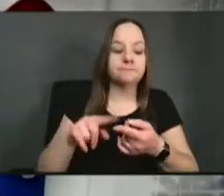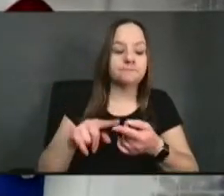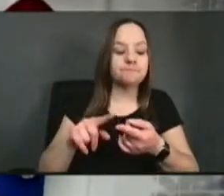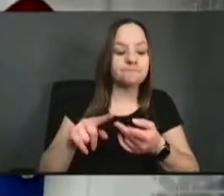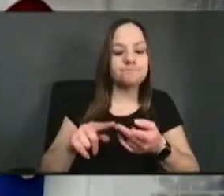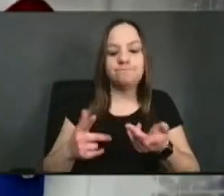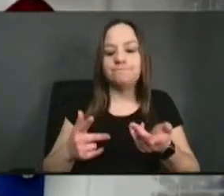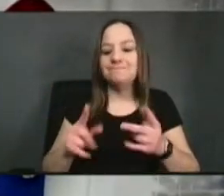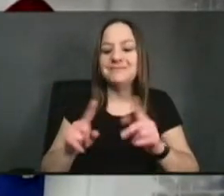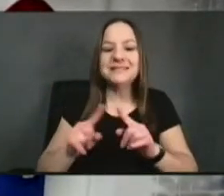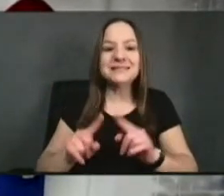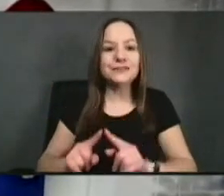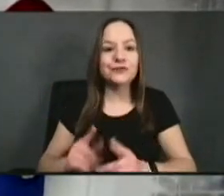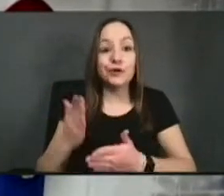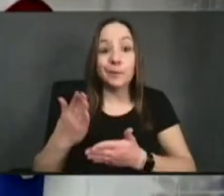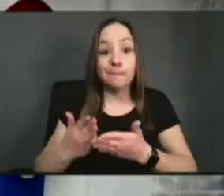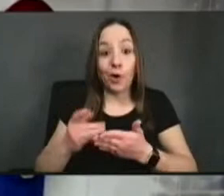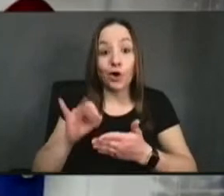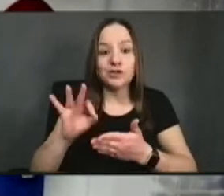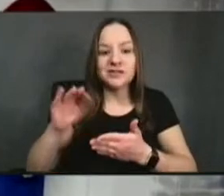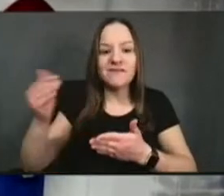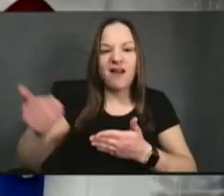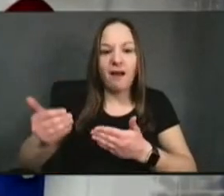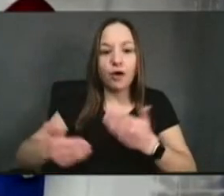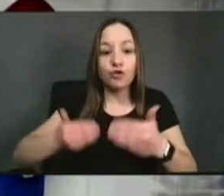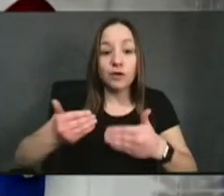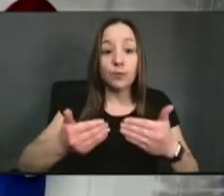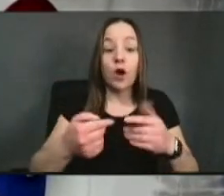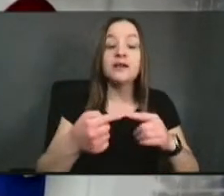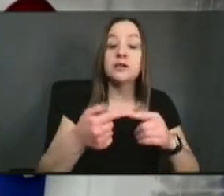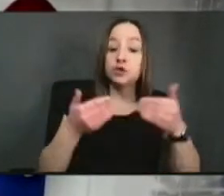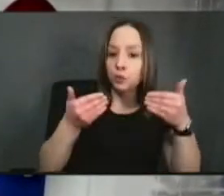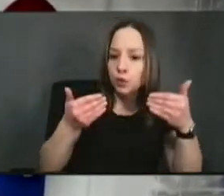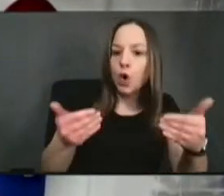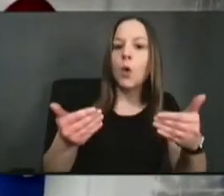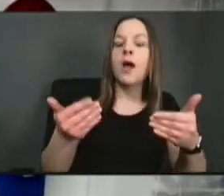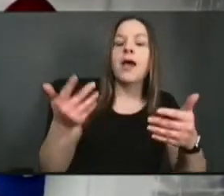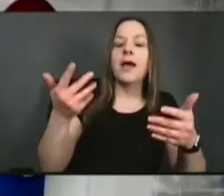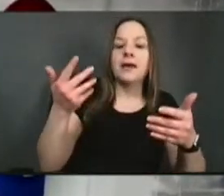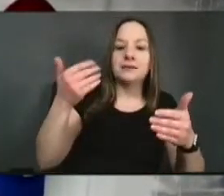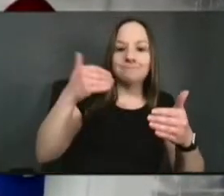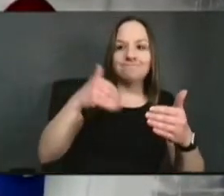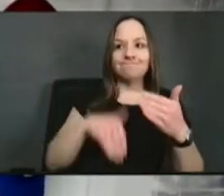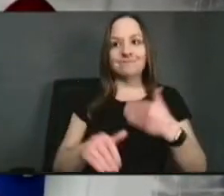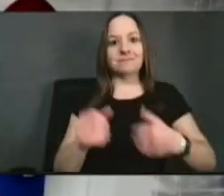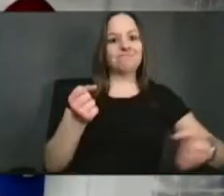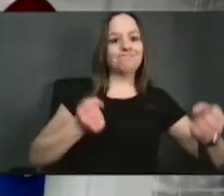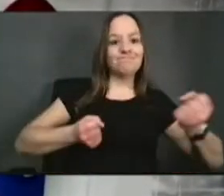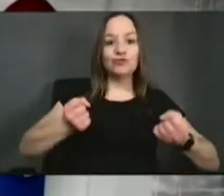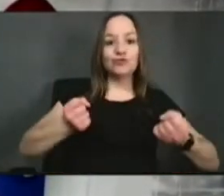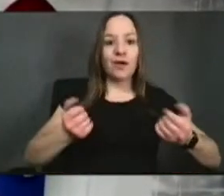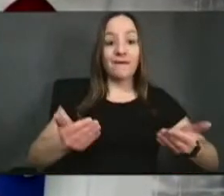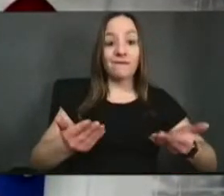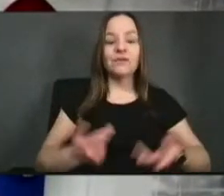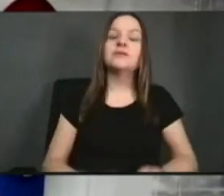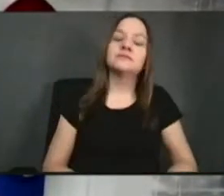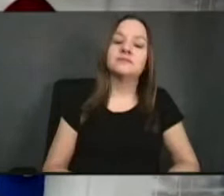waiting on, uh You know different aspects of the process